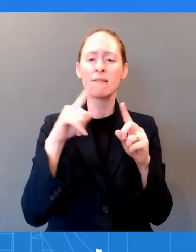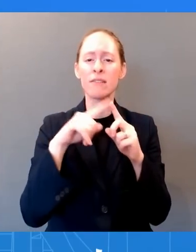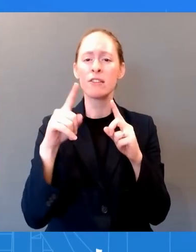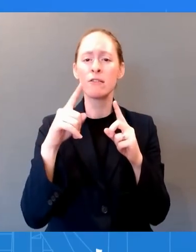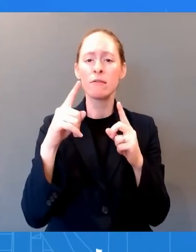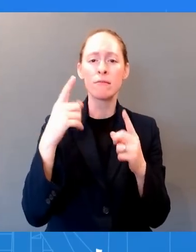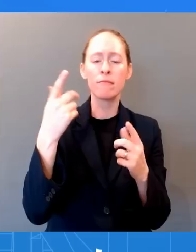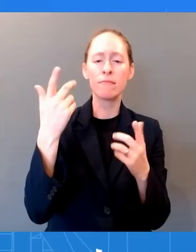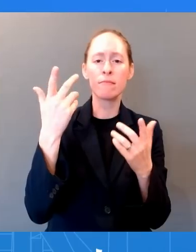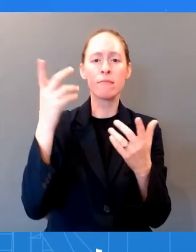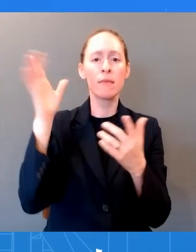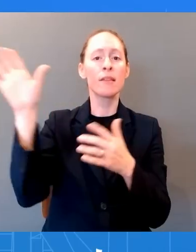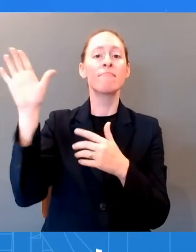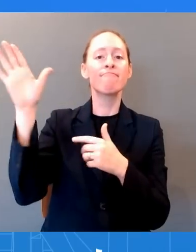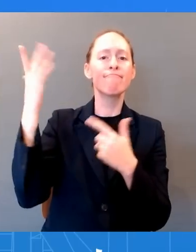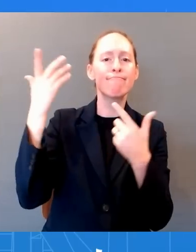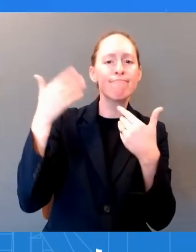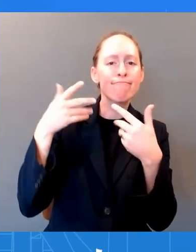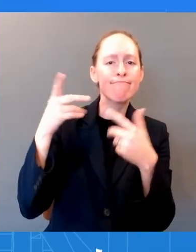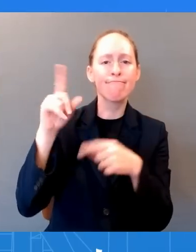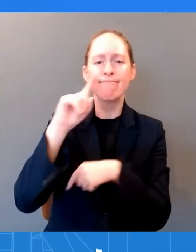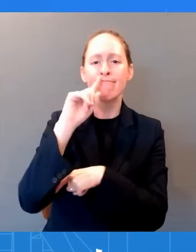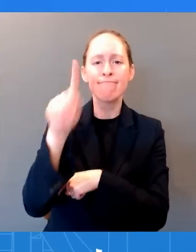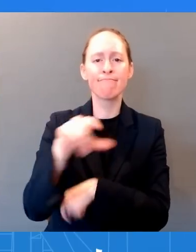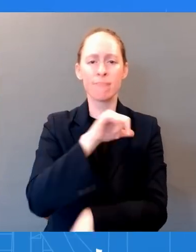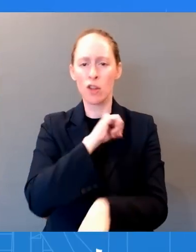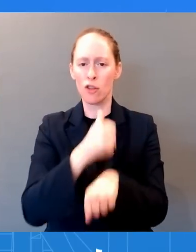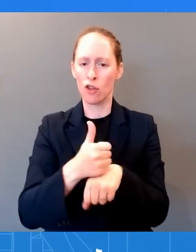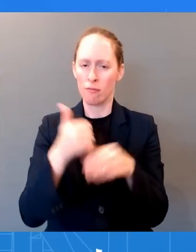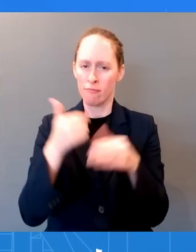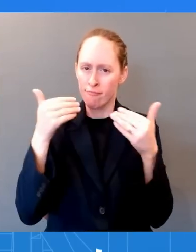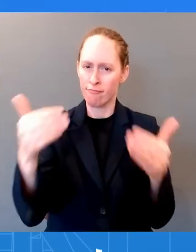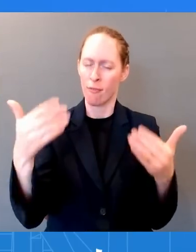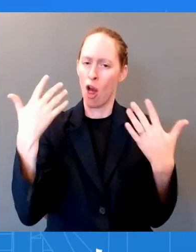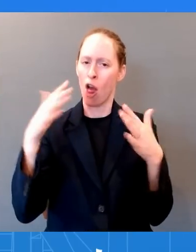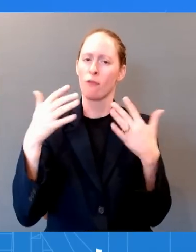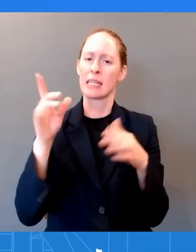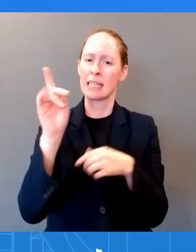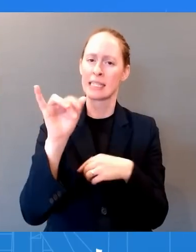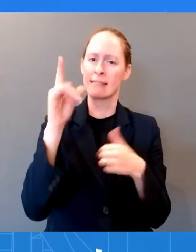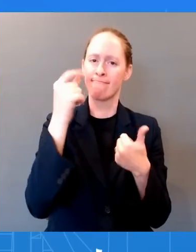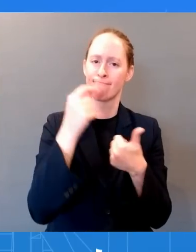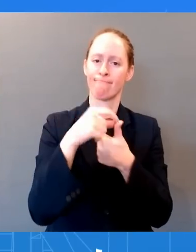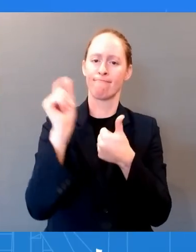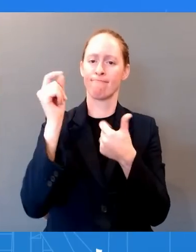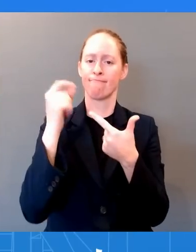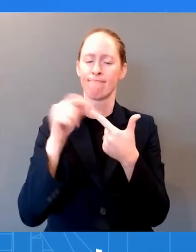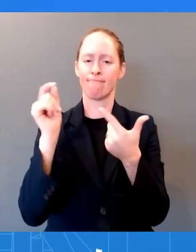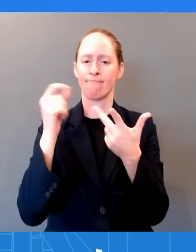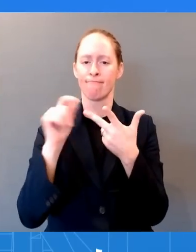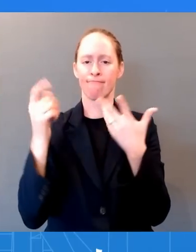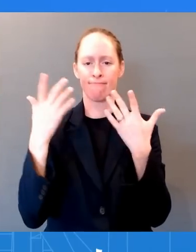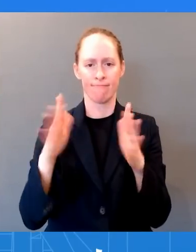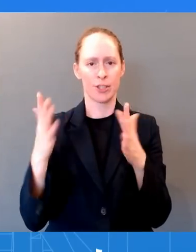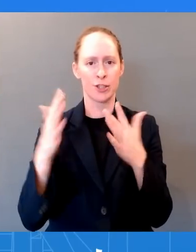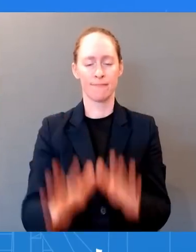But again, that is -- that is not something that I'm going to speak directly to. That is something that they would have to make a decision on. And every state is different, right?